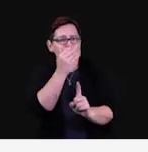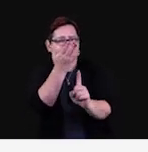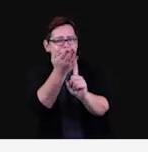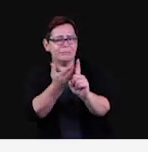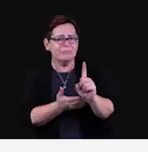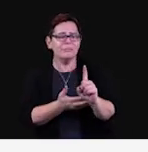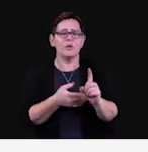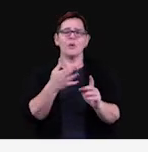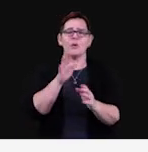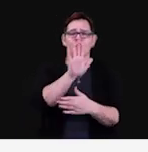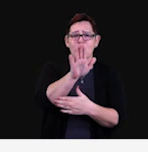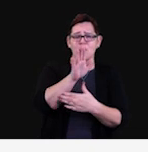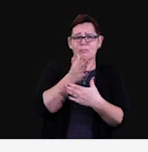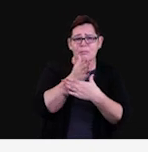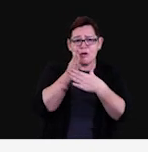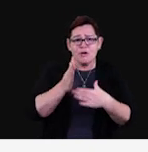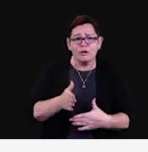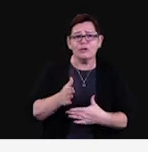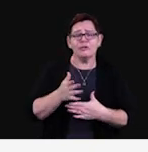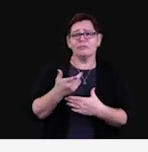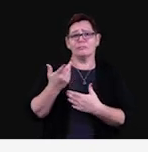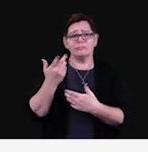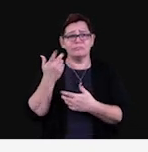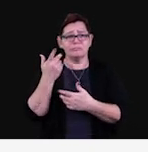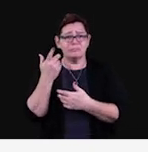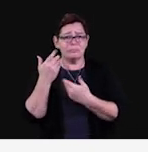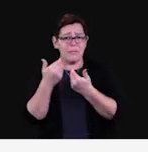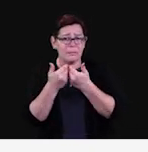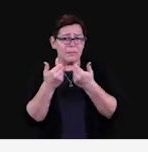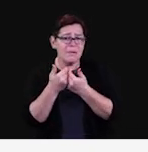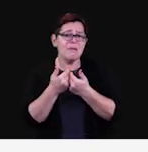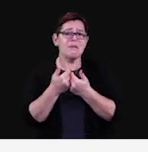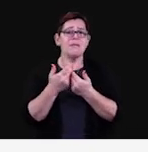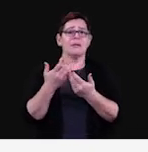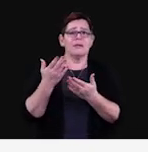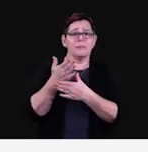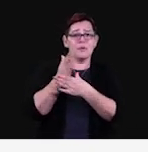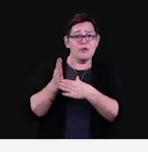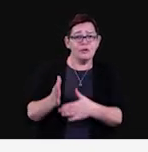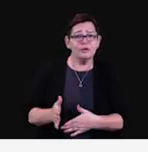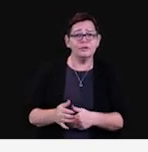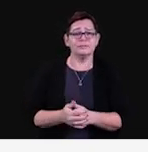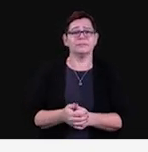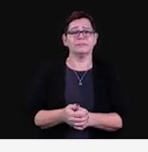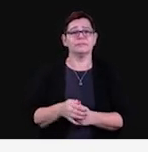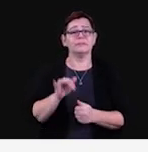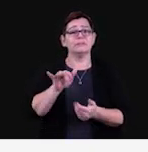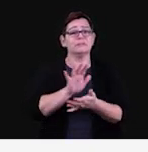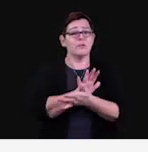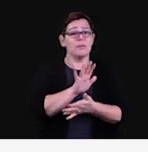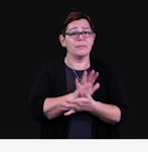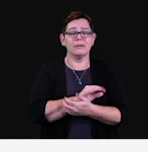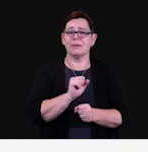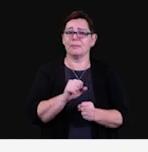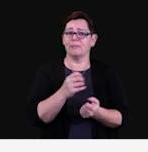This document could be a: passport driver’s licence proof of birth, or